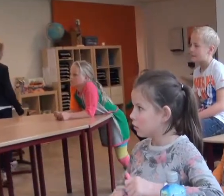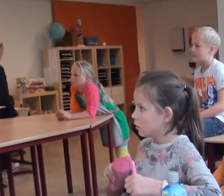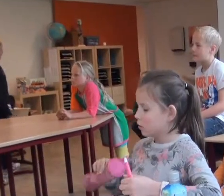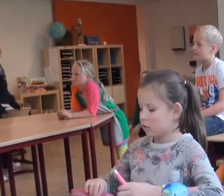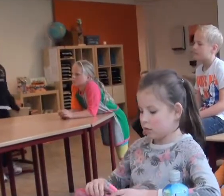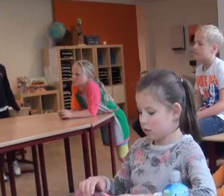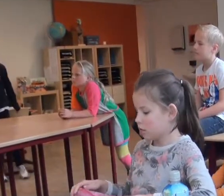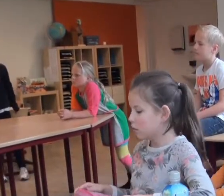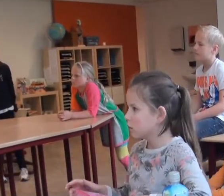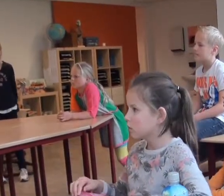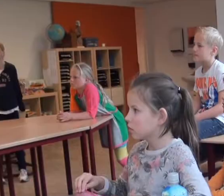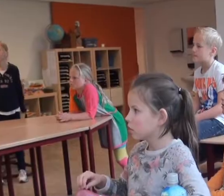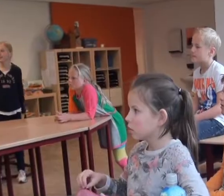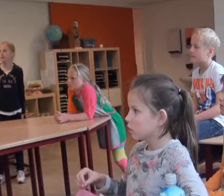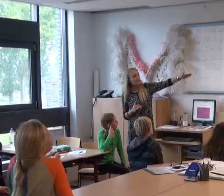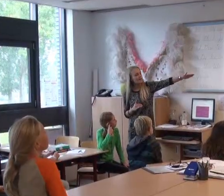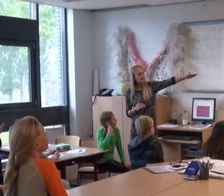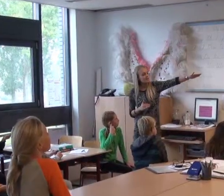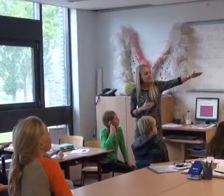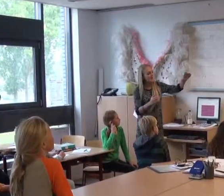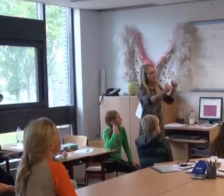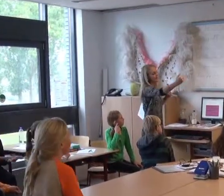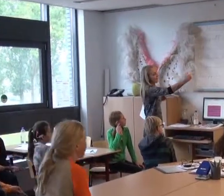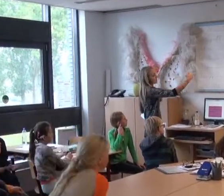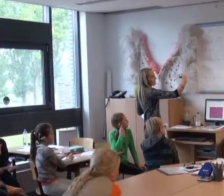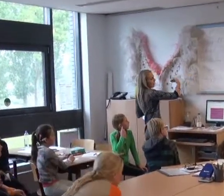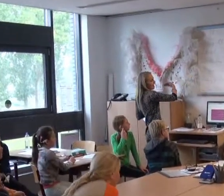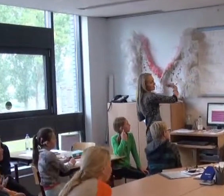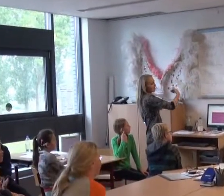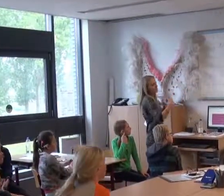By means of this support, the children can attend school in their hometown.